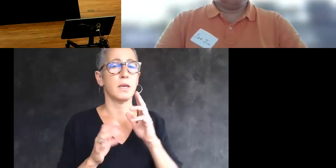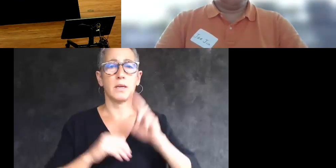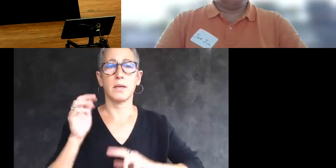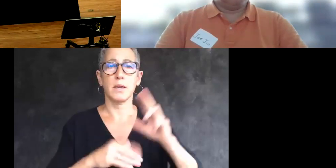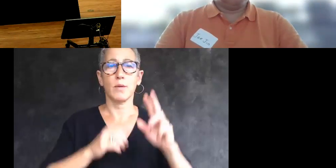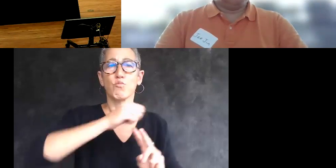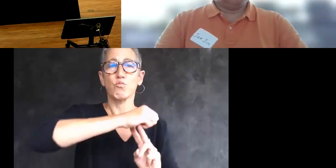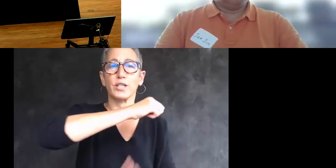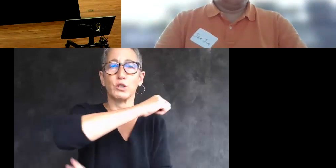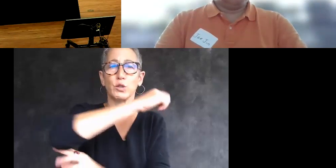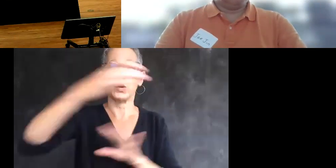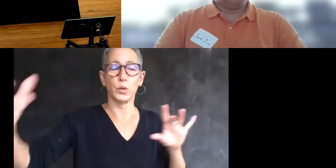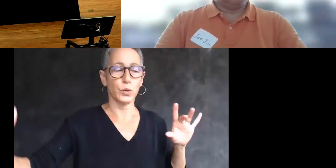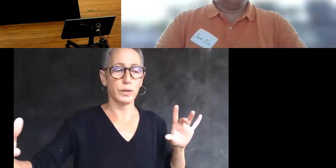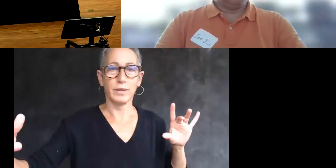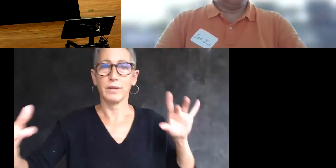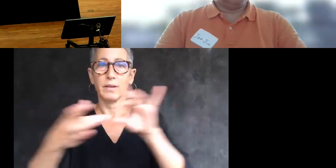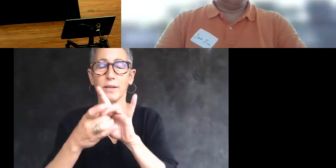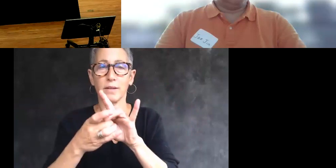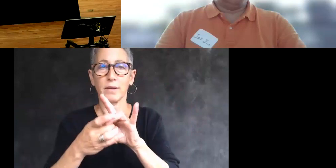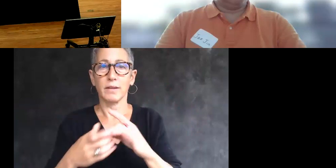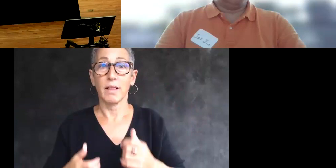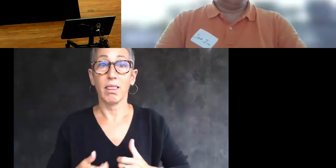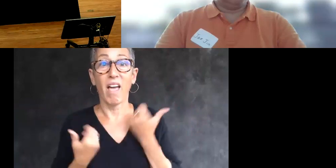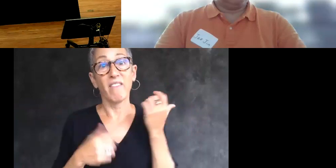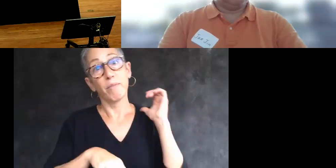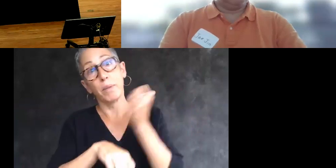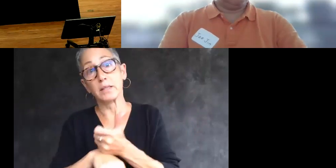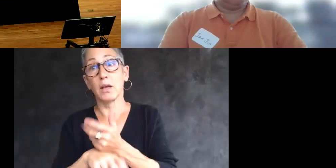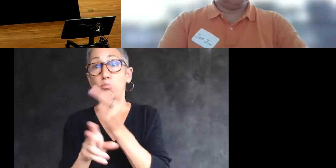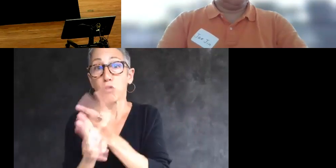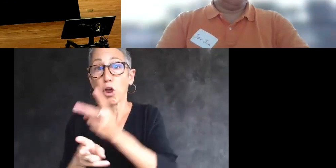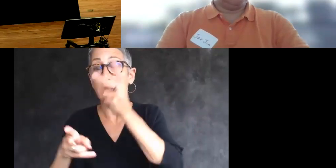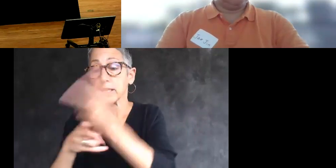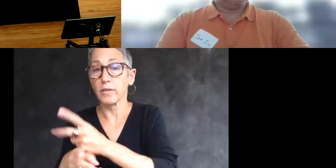you know, life based on productivity, life based on ability to do something